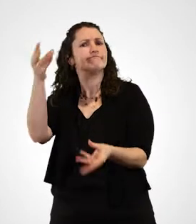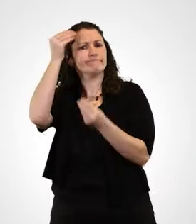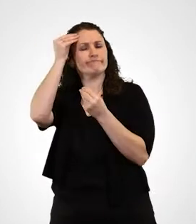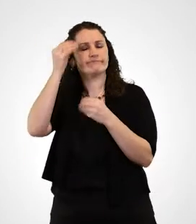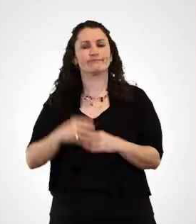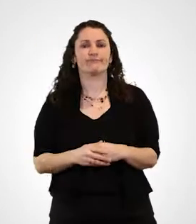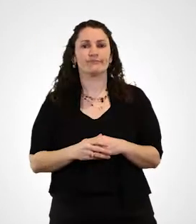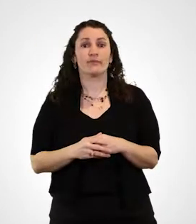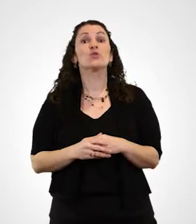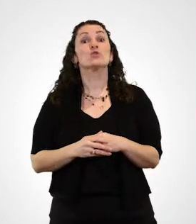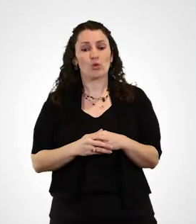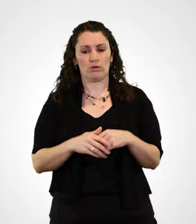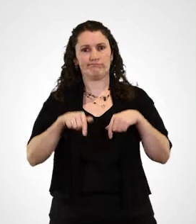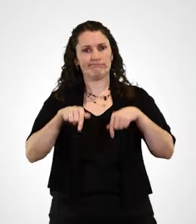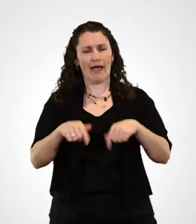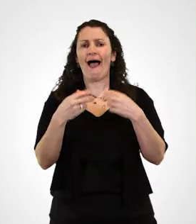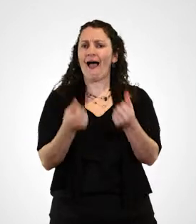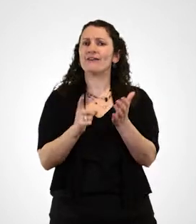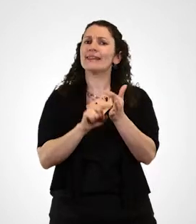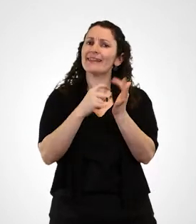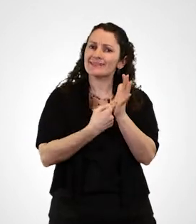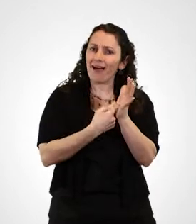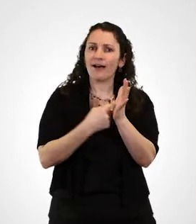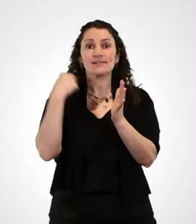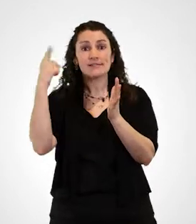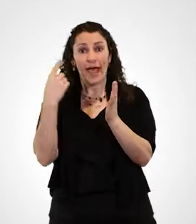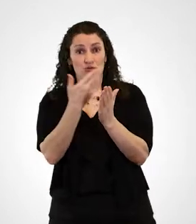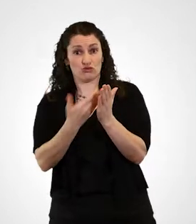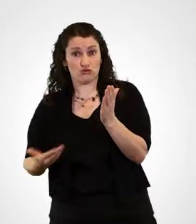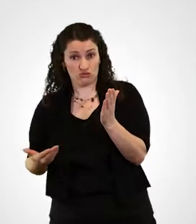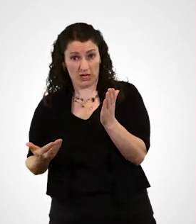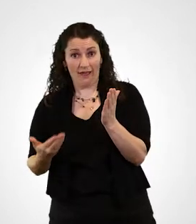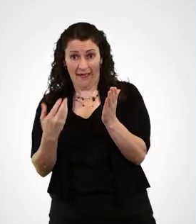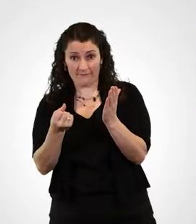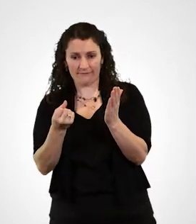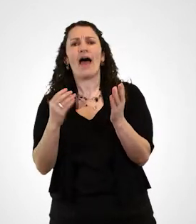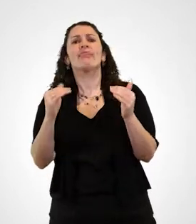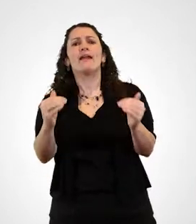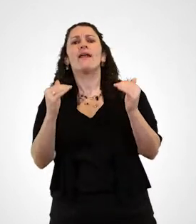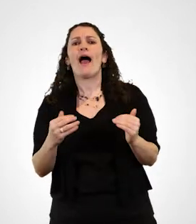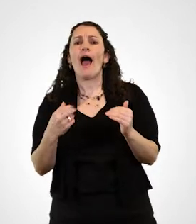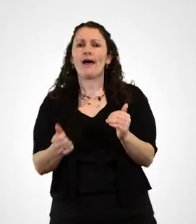All of the letter-sound stories, the sound concept stories, are followed by a corresponding language activity